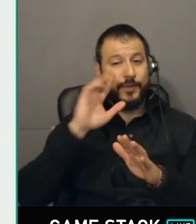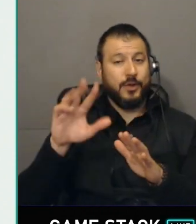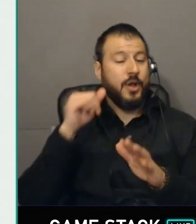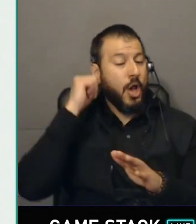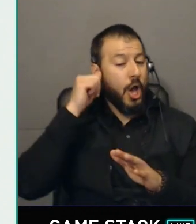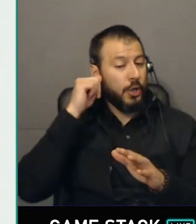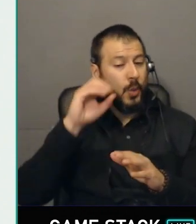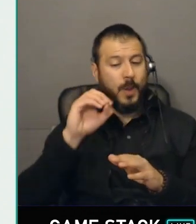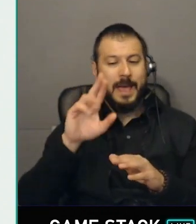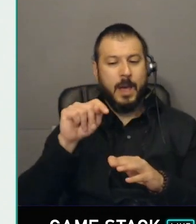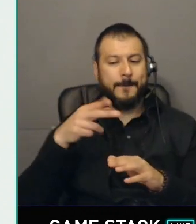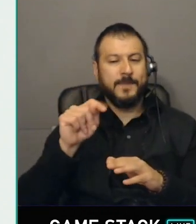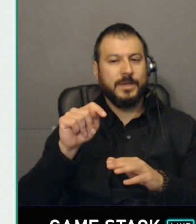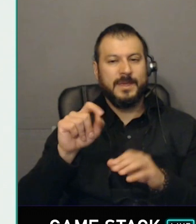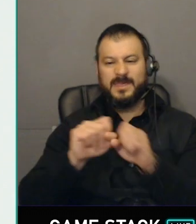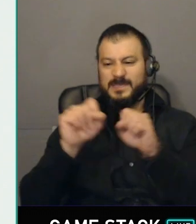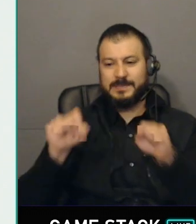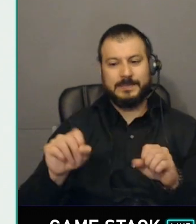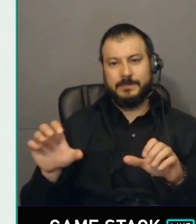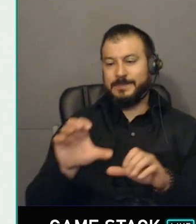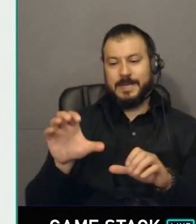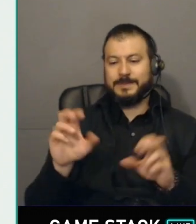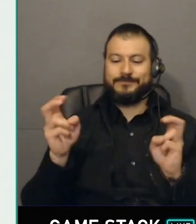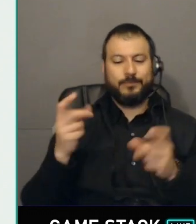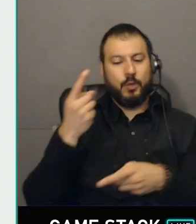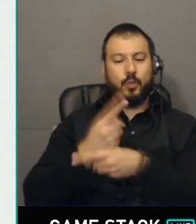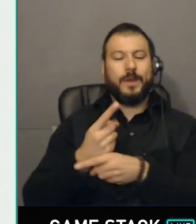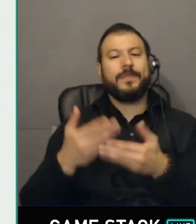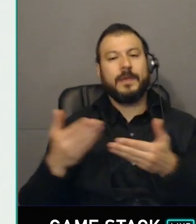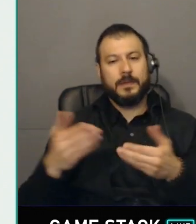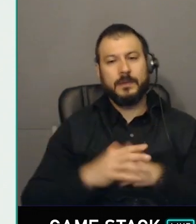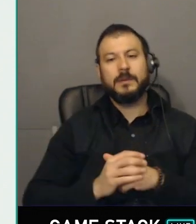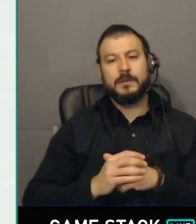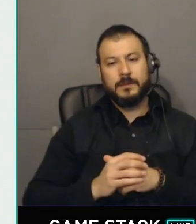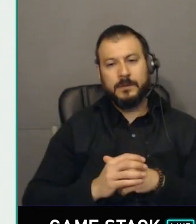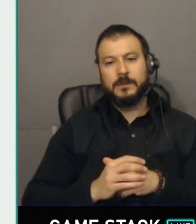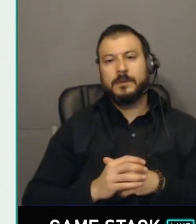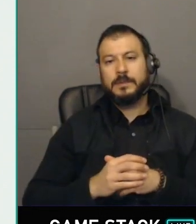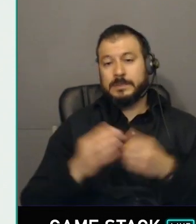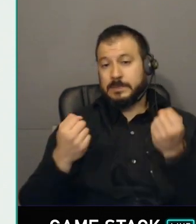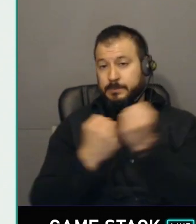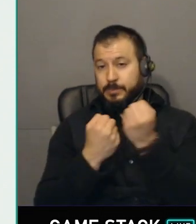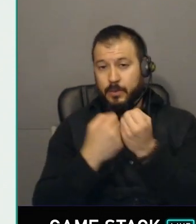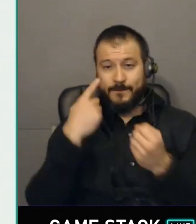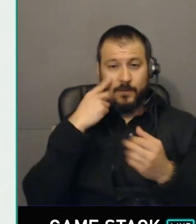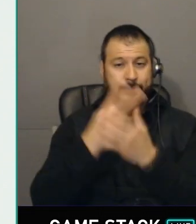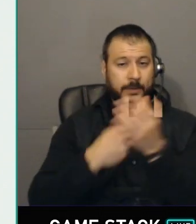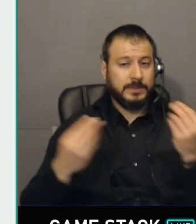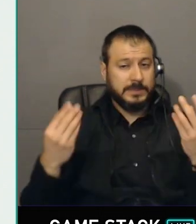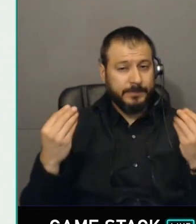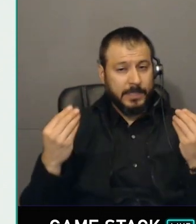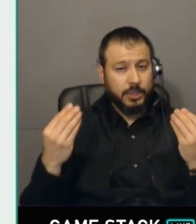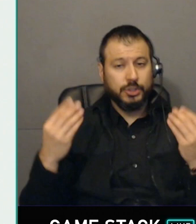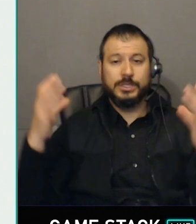the system just does the right thing. Has support for both speakers and headphones with a single